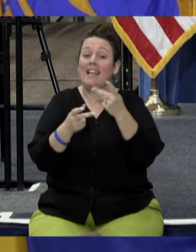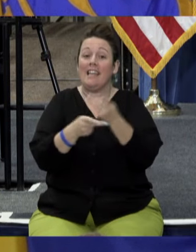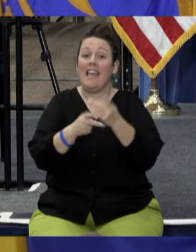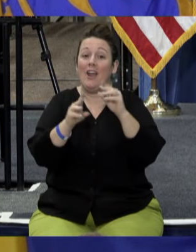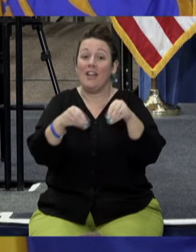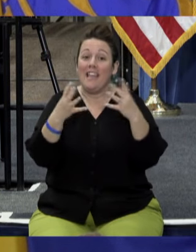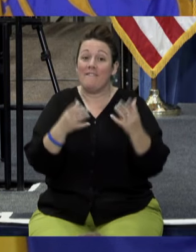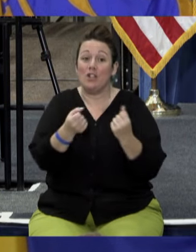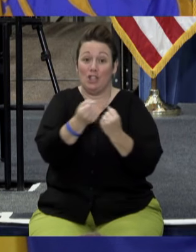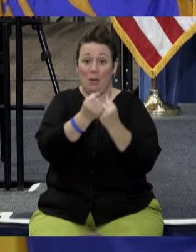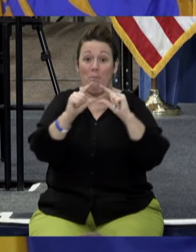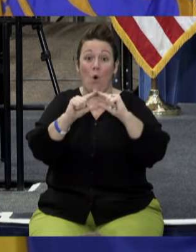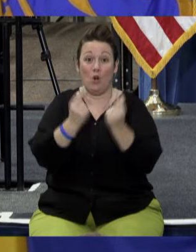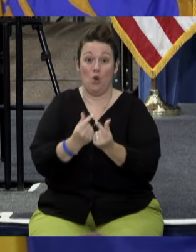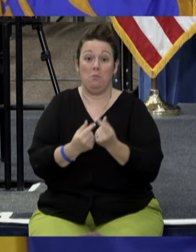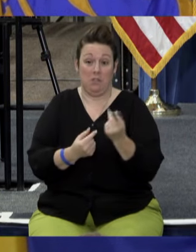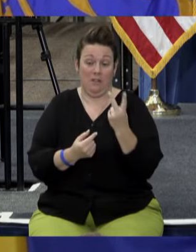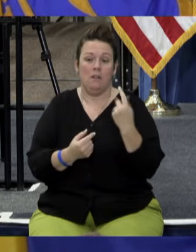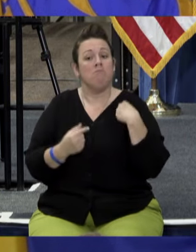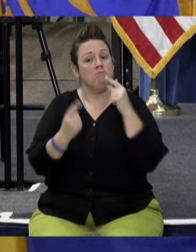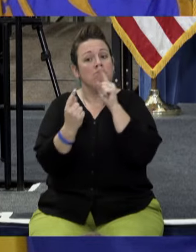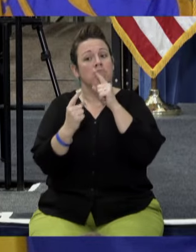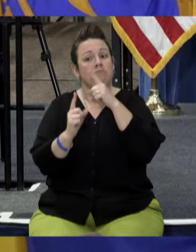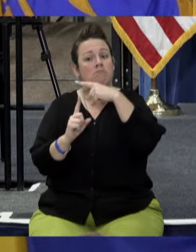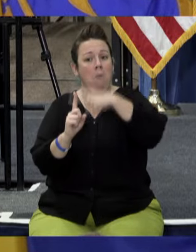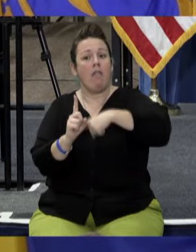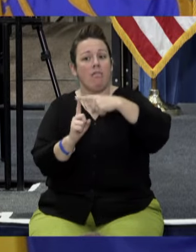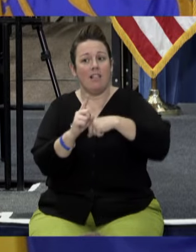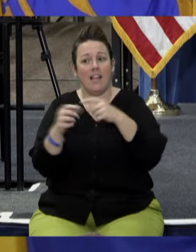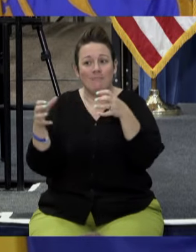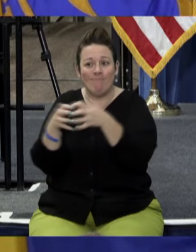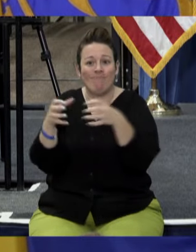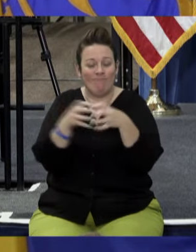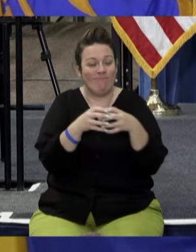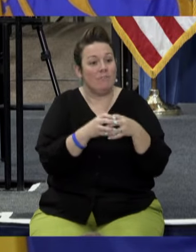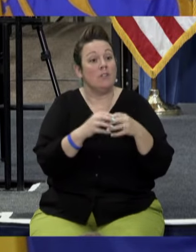and they meet monthly. So I'm now going to be able to share not only my experiences,